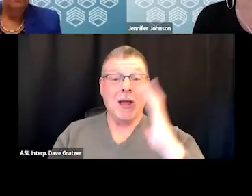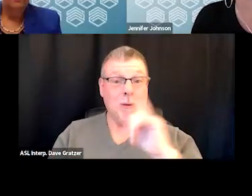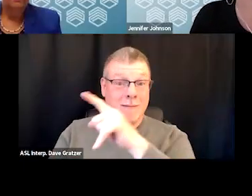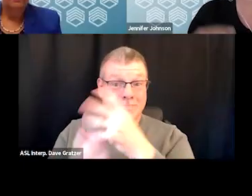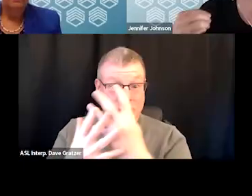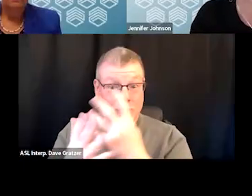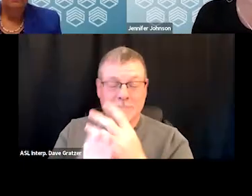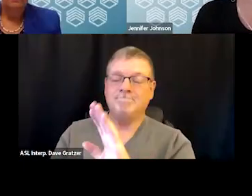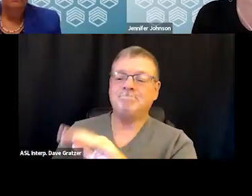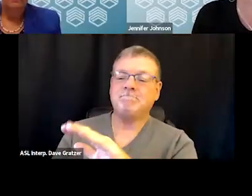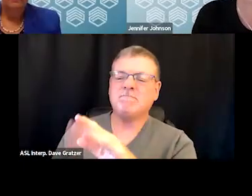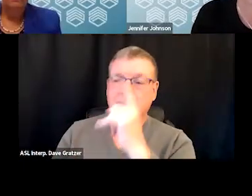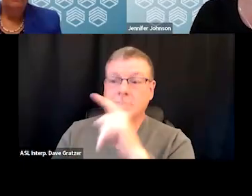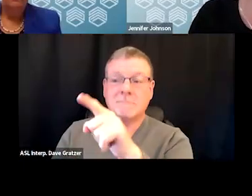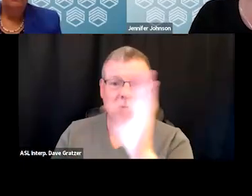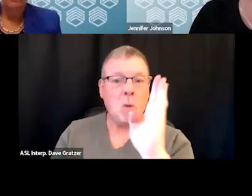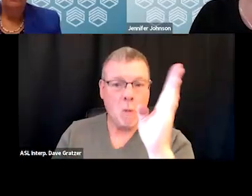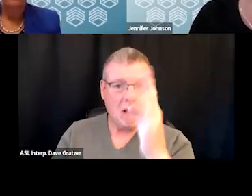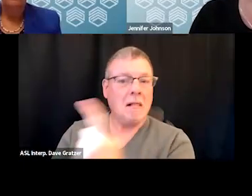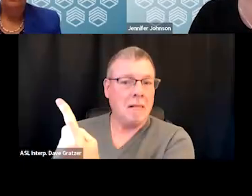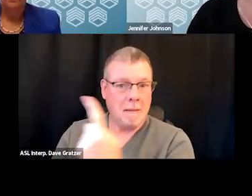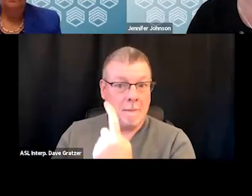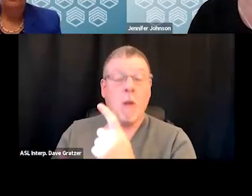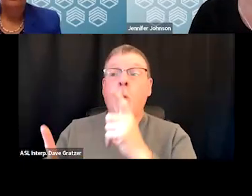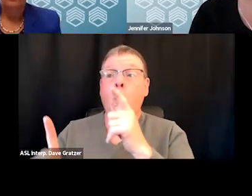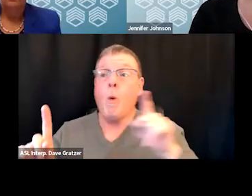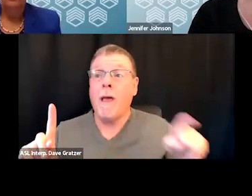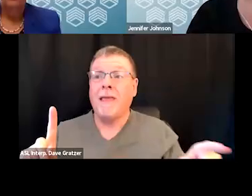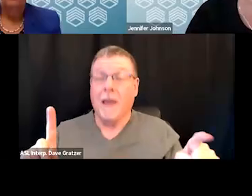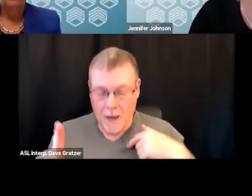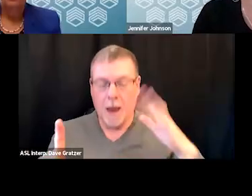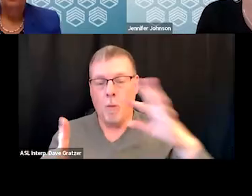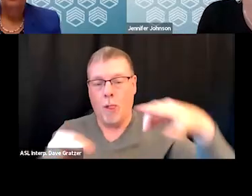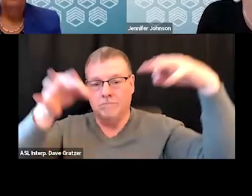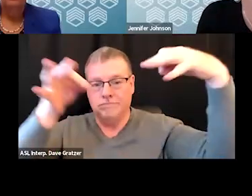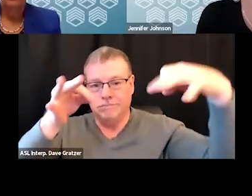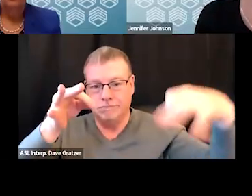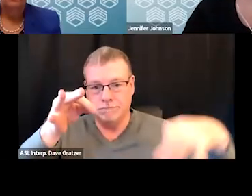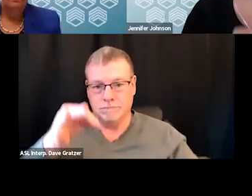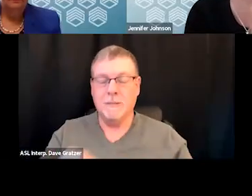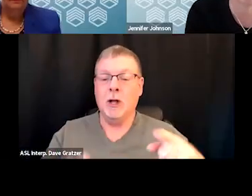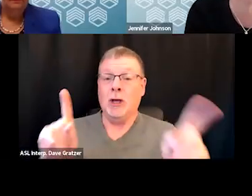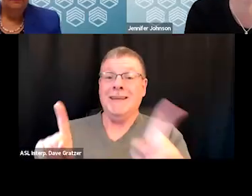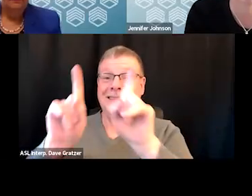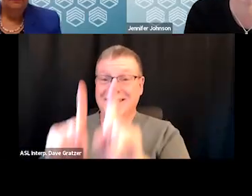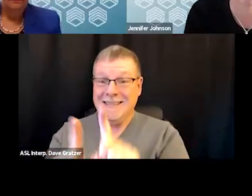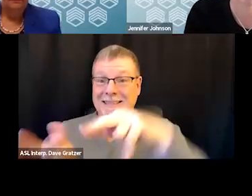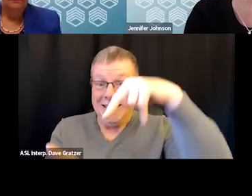I would say, "You're gonna come out. This is who's gonna be in the courtroom. We're gonna stand there. This is what I'm gonna say. This is what the judge is gonna say."